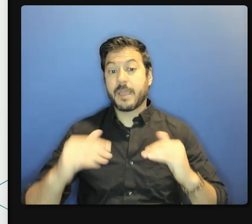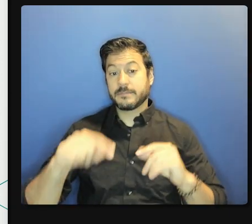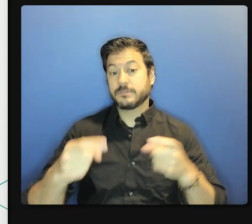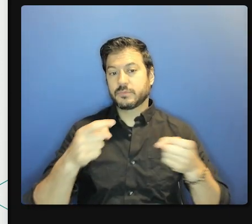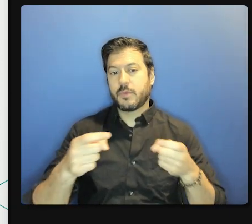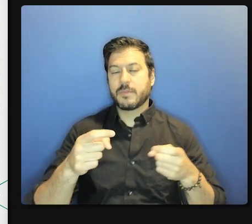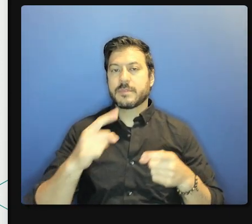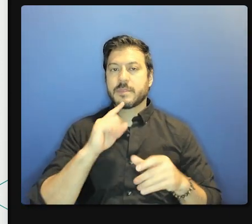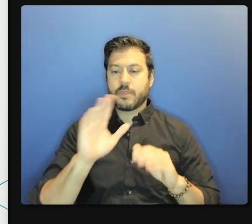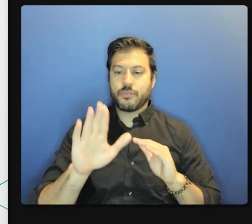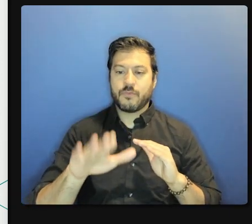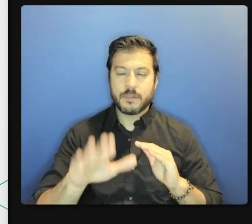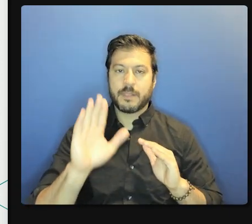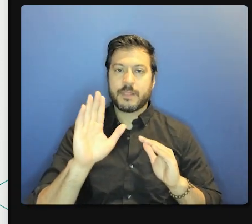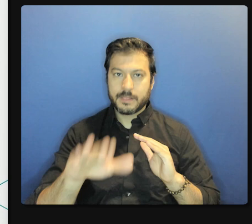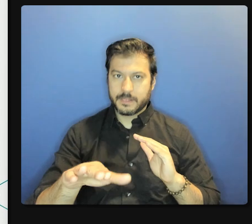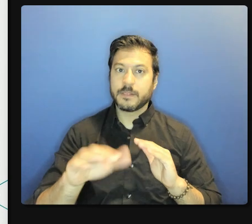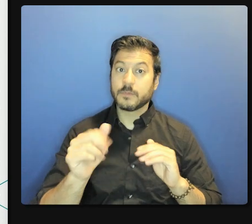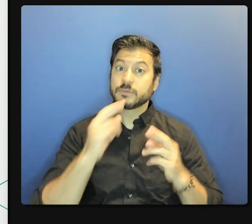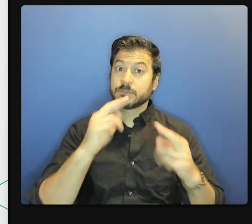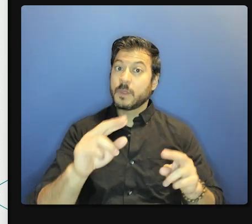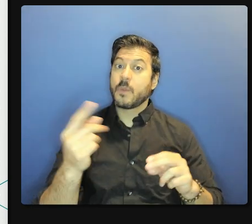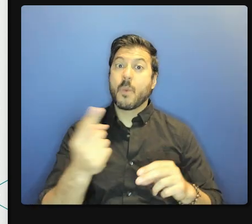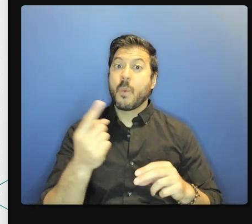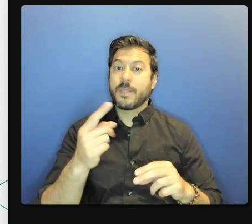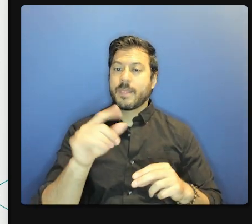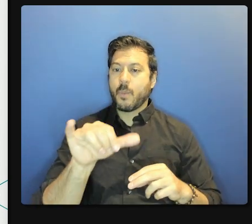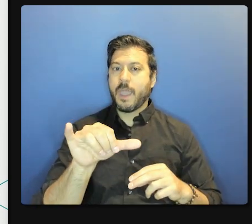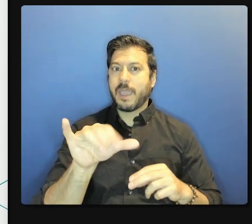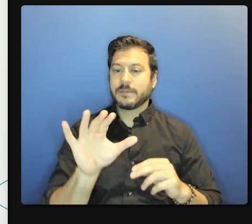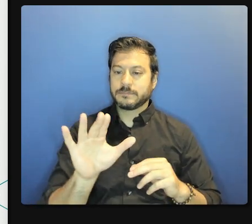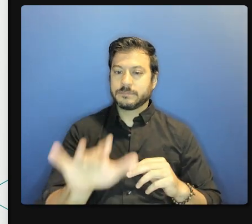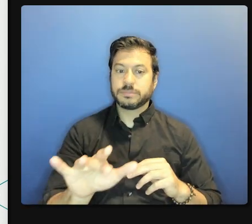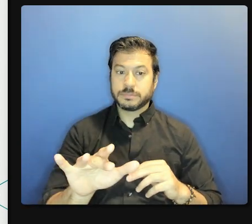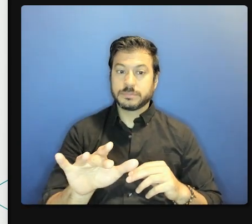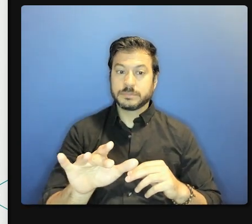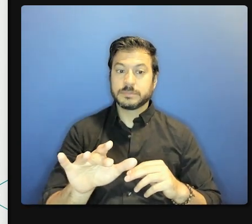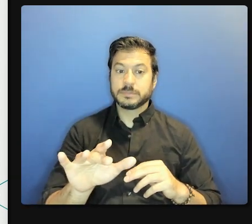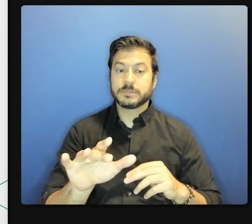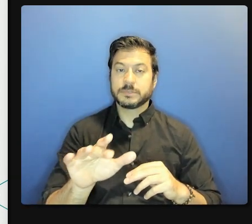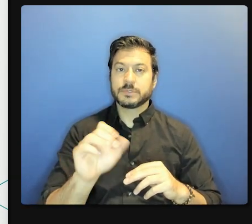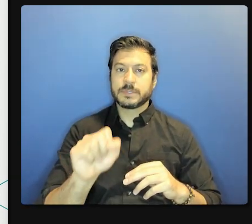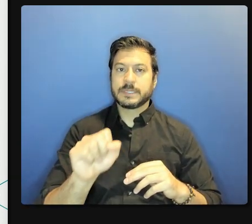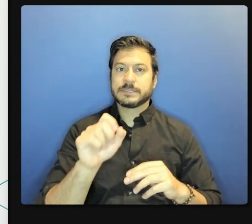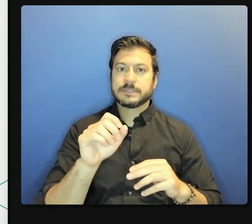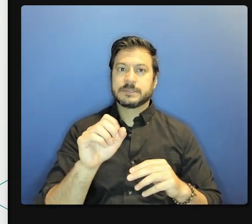The bottom control is a throttle control which responds only to the Y-axis. When you map it to a trigger